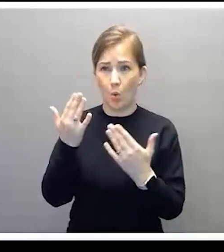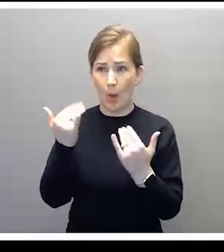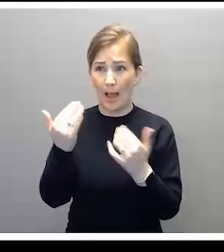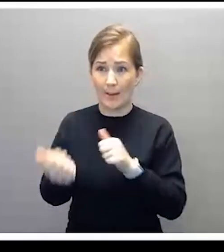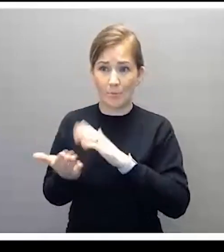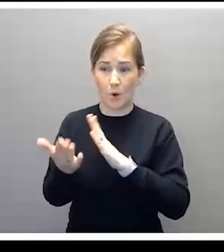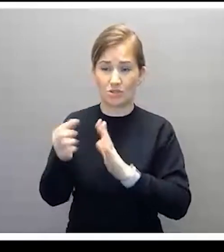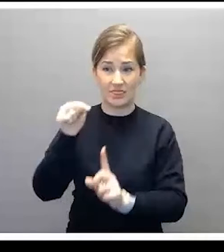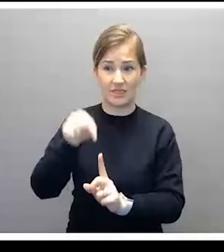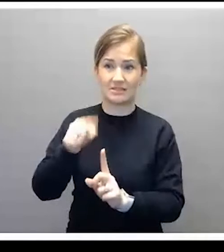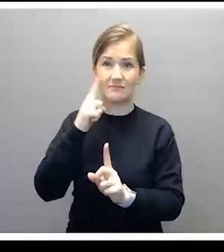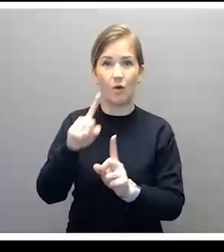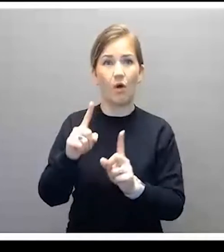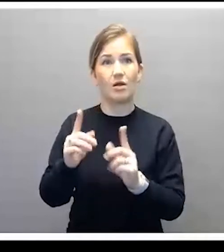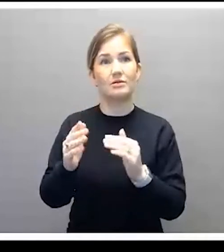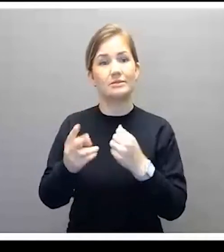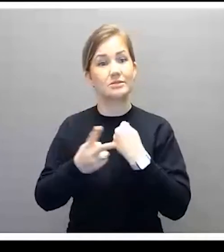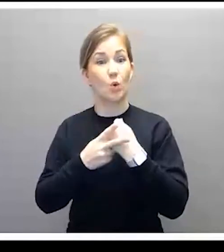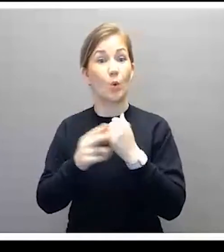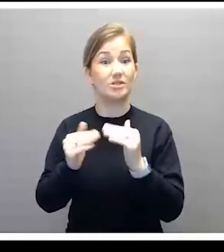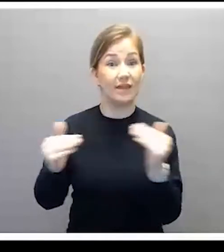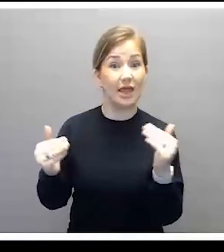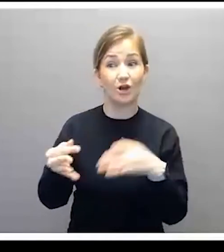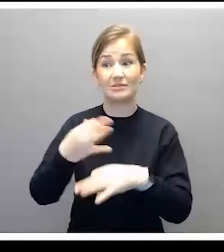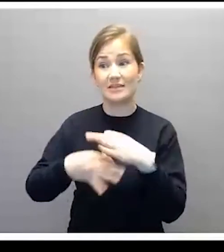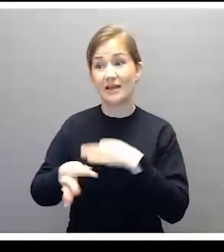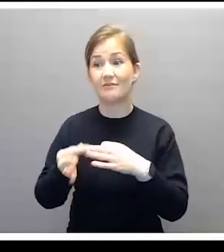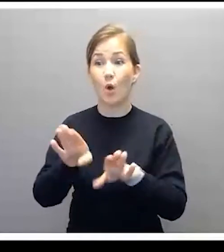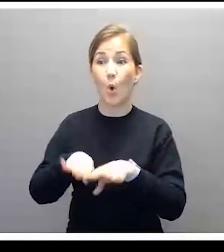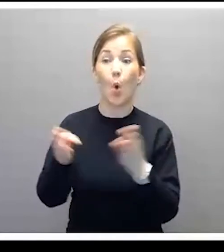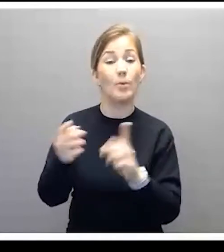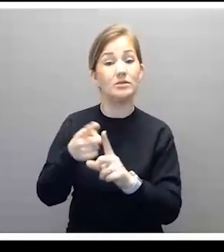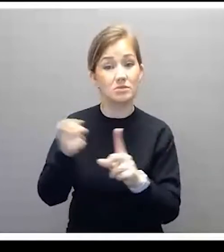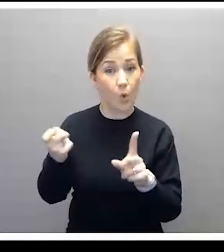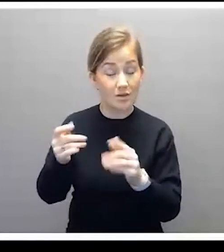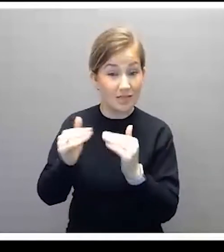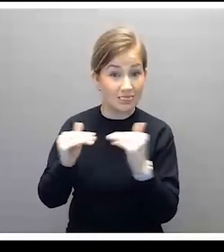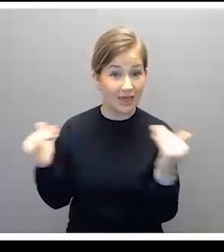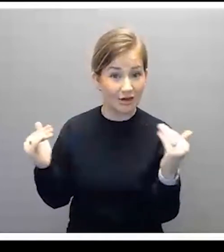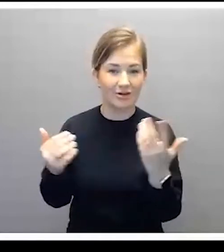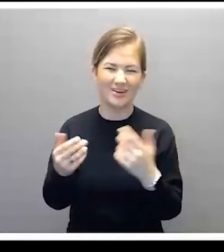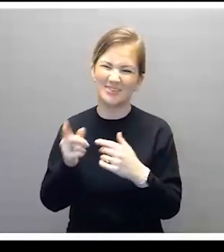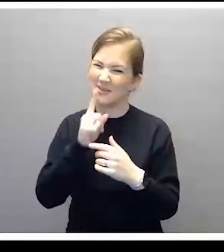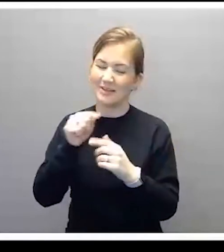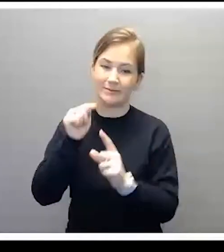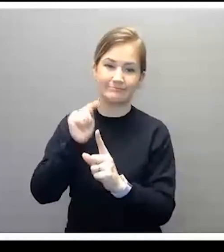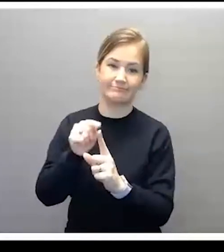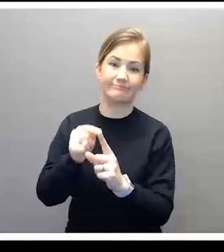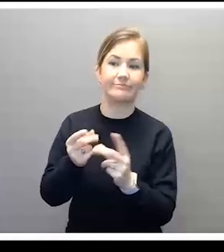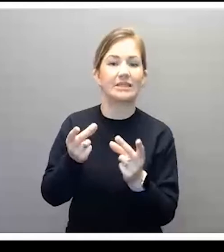versus at the, I guess kind of, open source layer. And it comes down to like, efficiency,